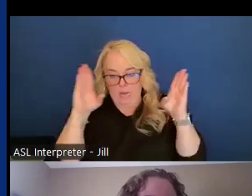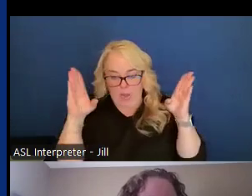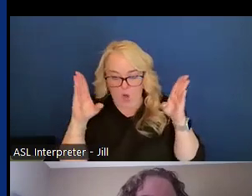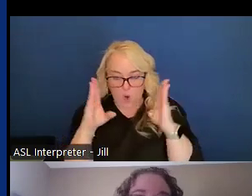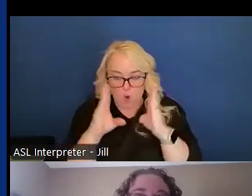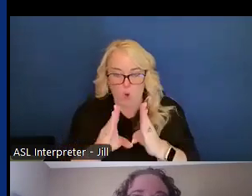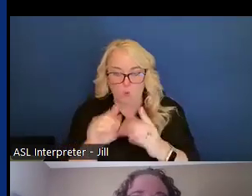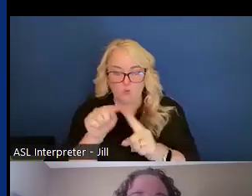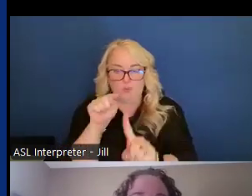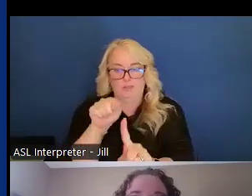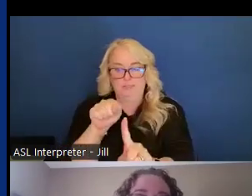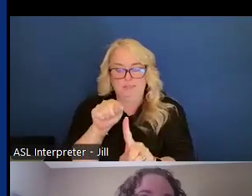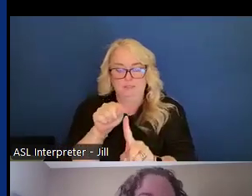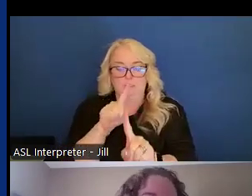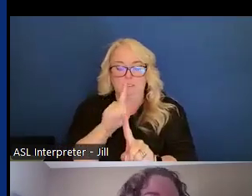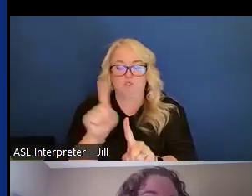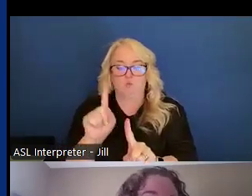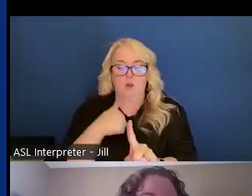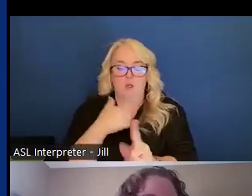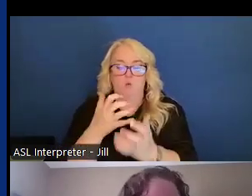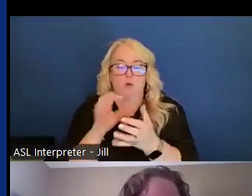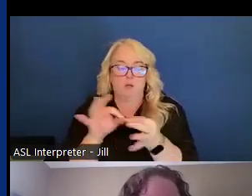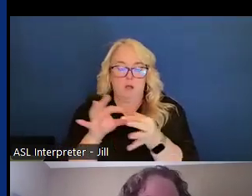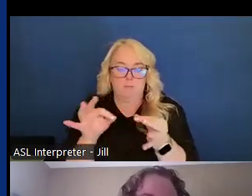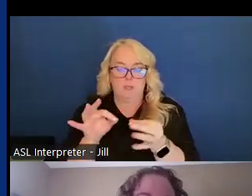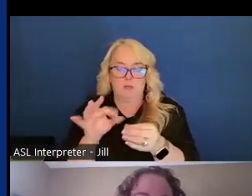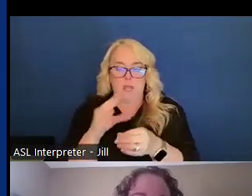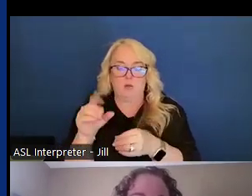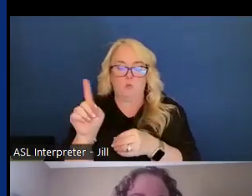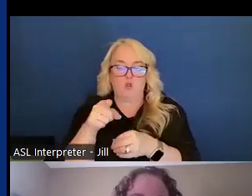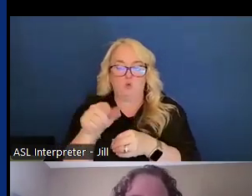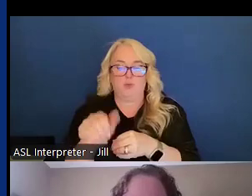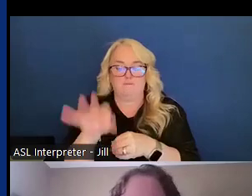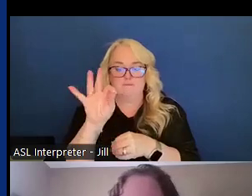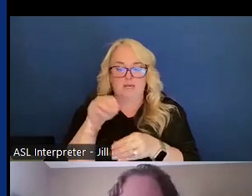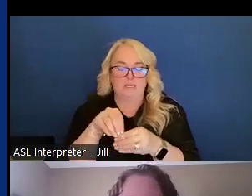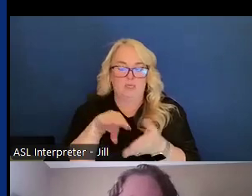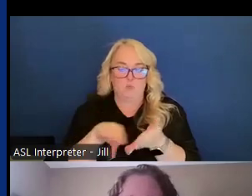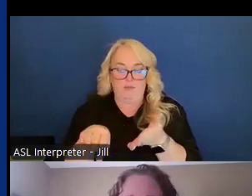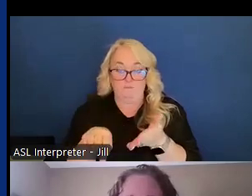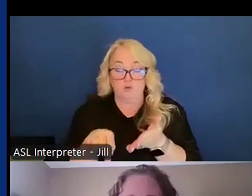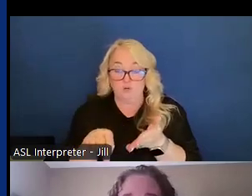on, and where you can find it in the waiver. So, one of the